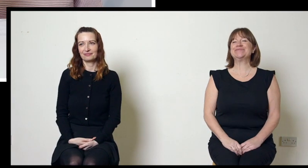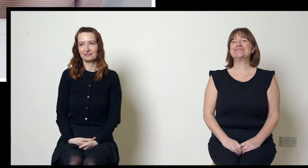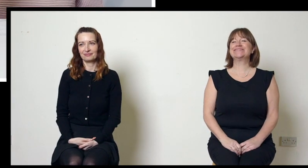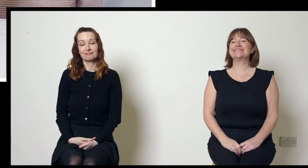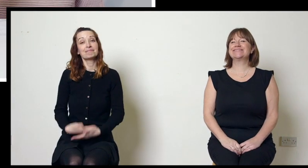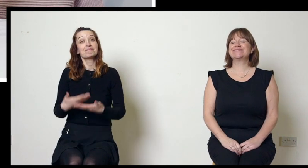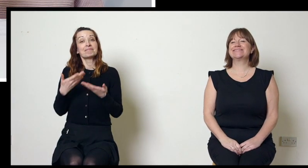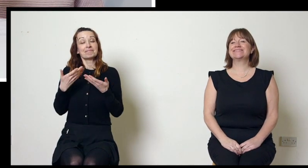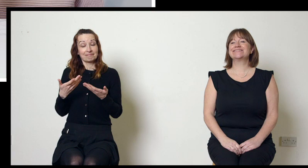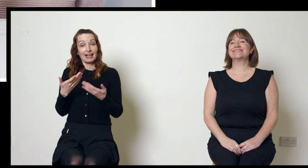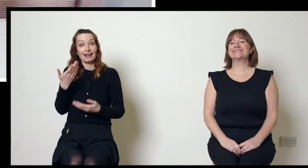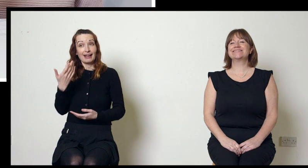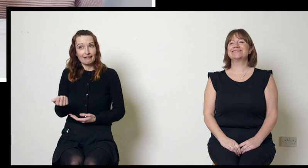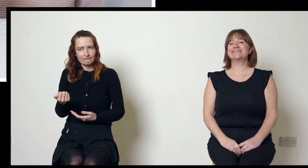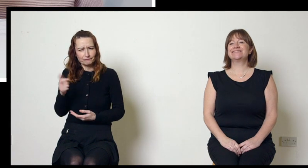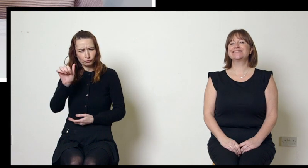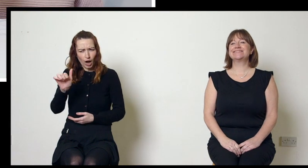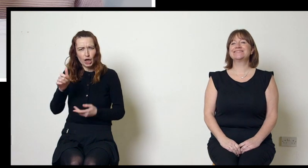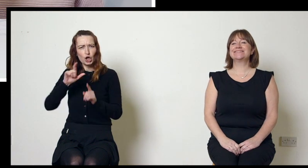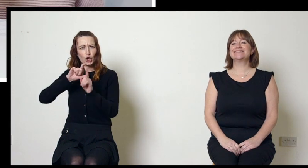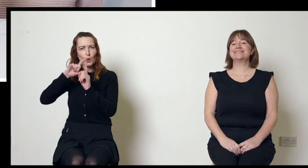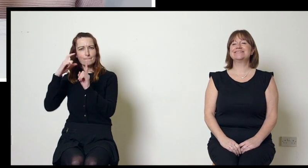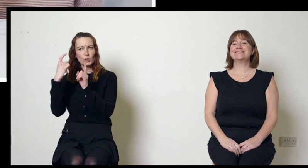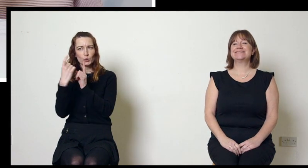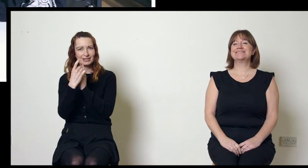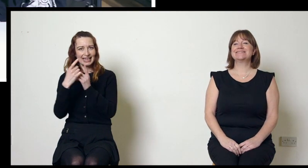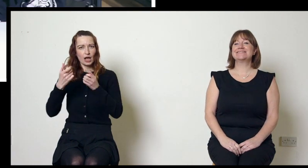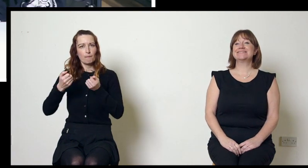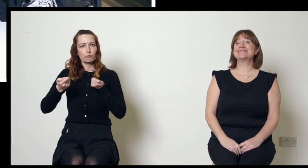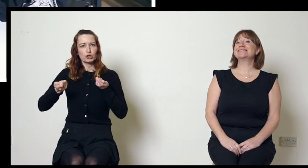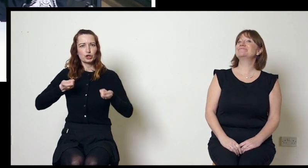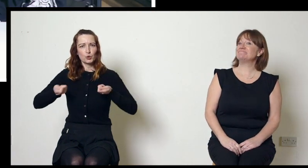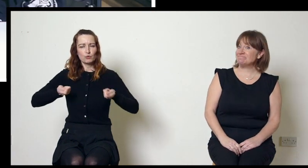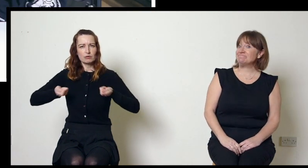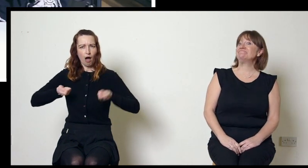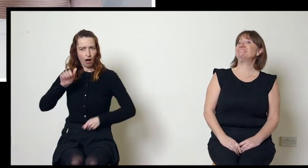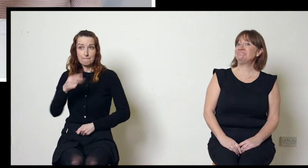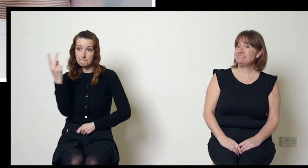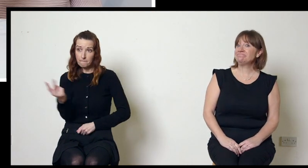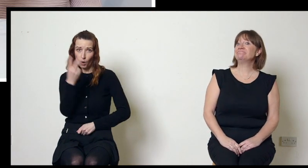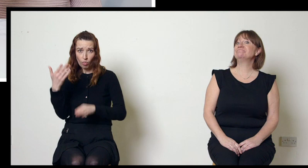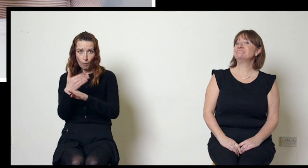And then I've got… Right… Community Producers? Yes. Are you both Community Producers? Yes.